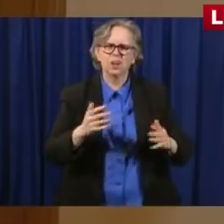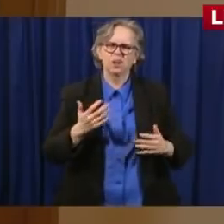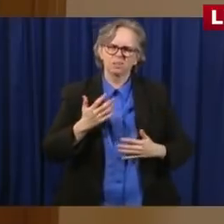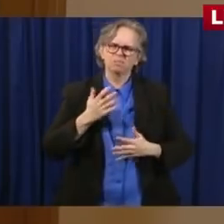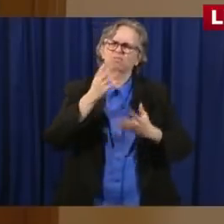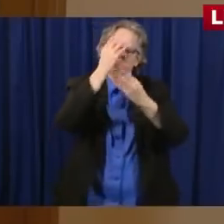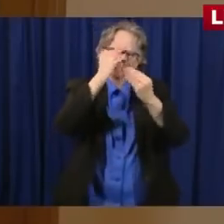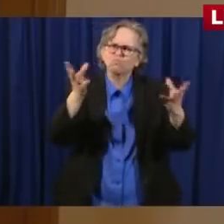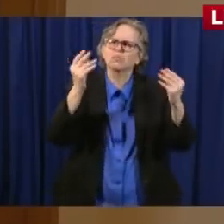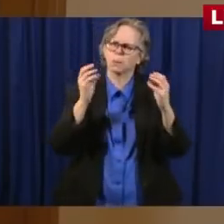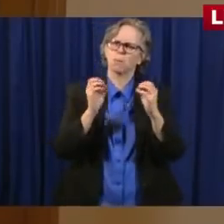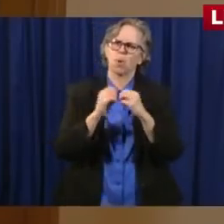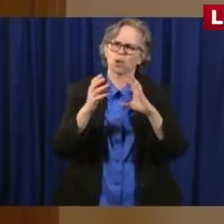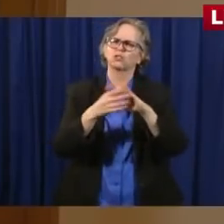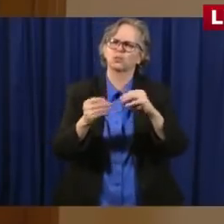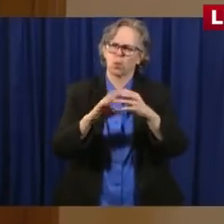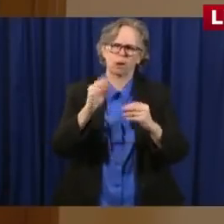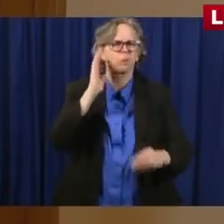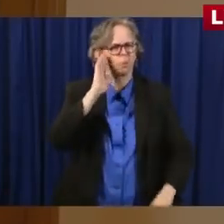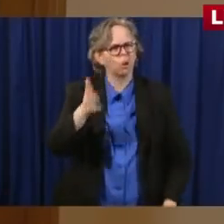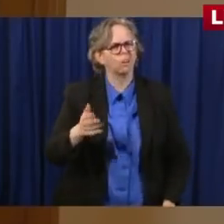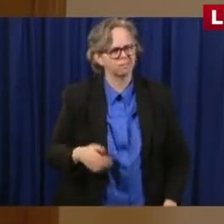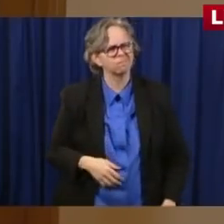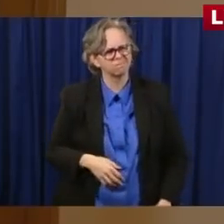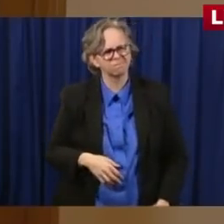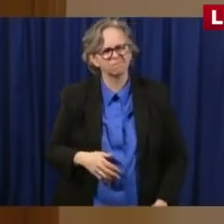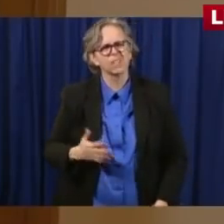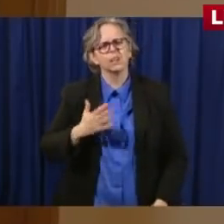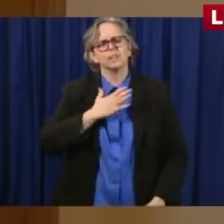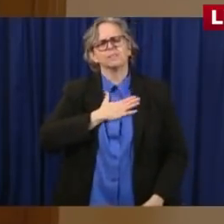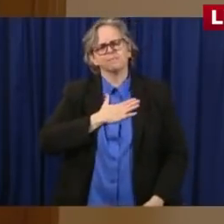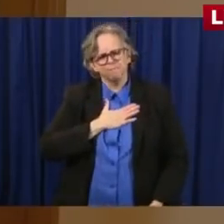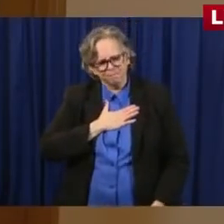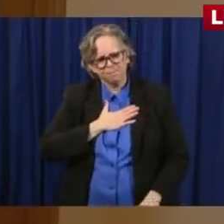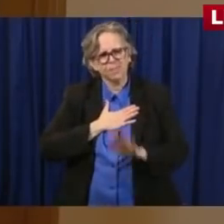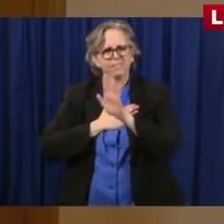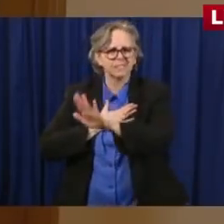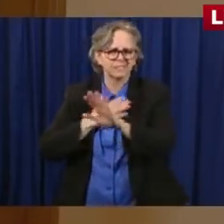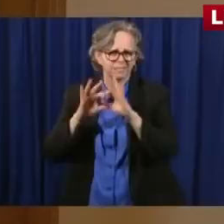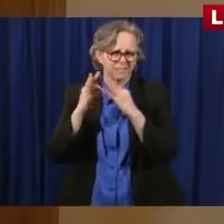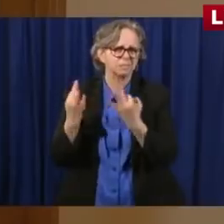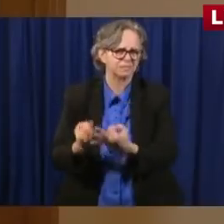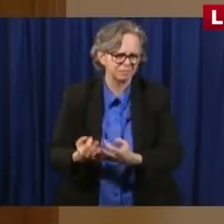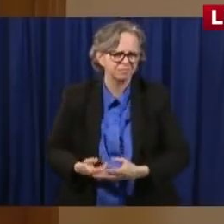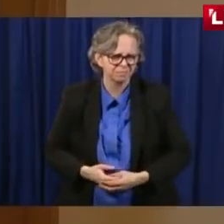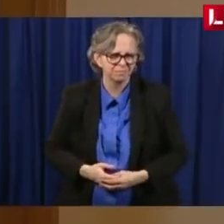WE ARE GOING TO TELL MORE OF THOSE STORIES IN THE DATACOM.